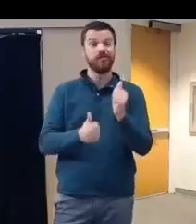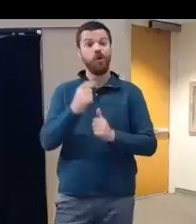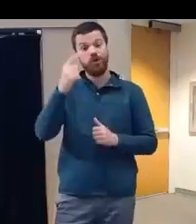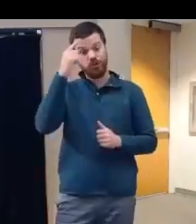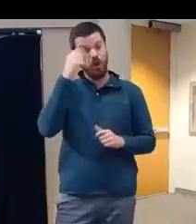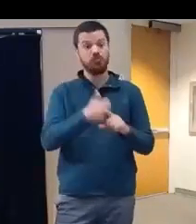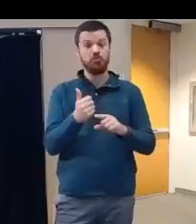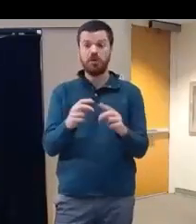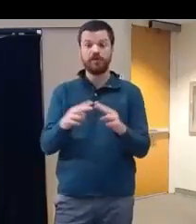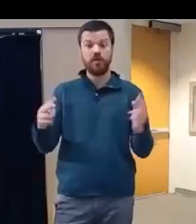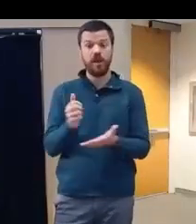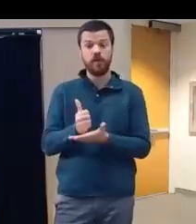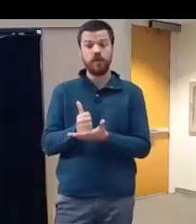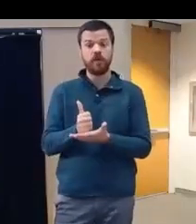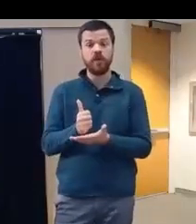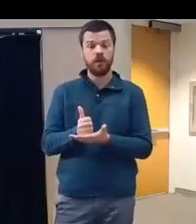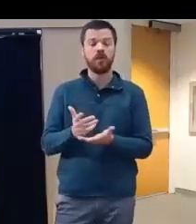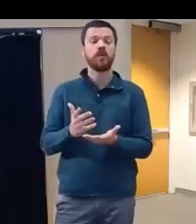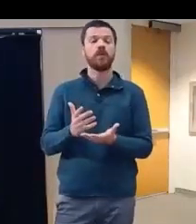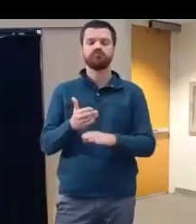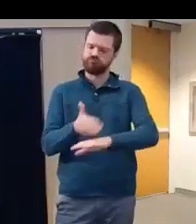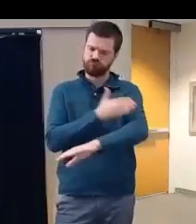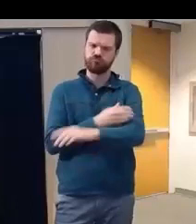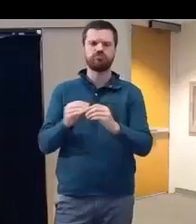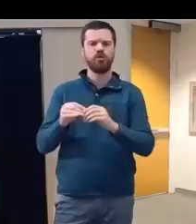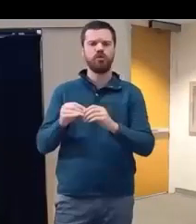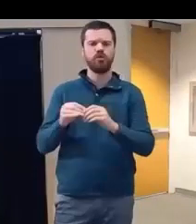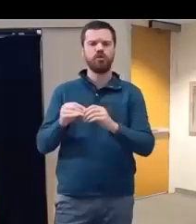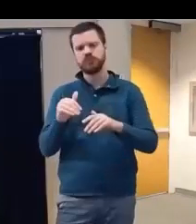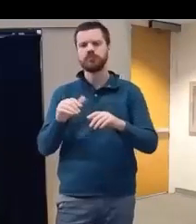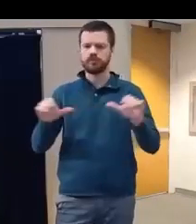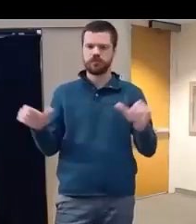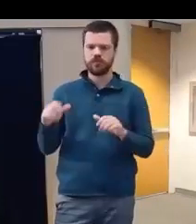thought it was really helpful and increased their comfort level with conducting a mental status exam